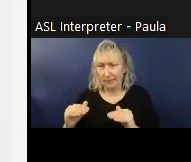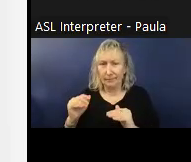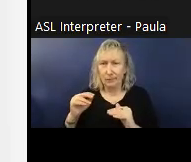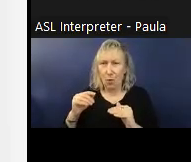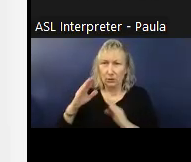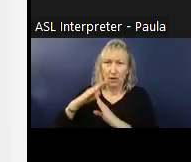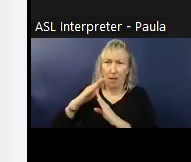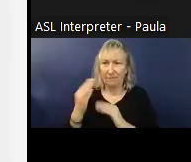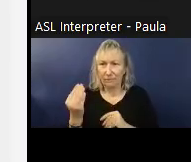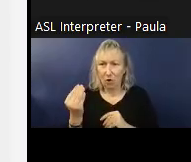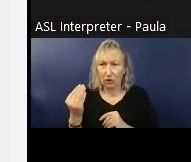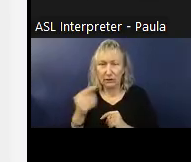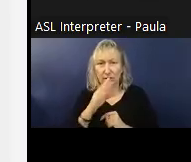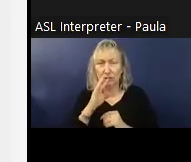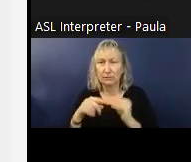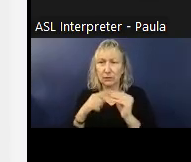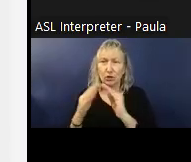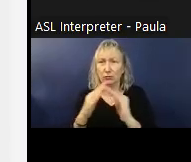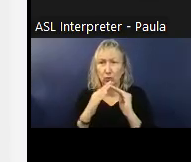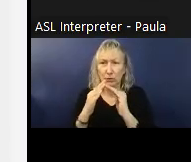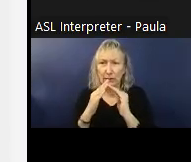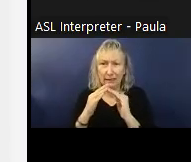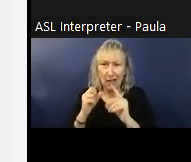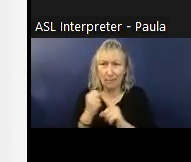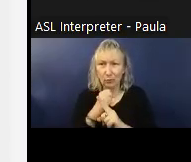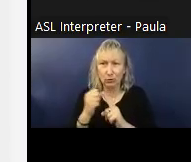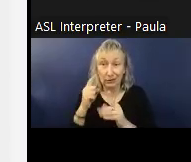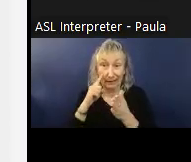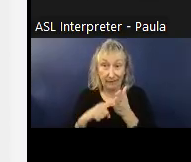about community abuse investigations and under little D,